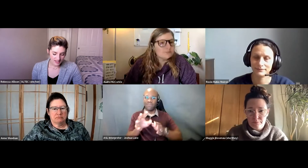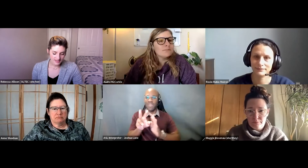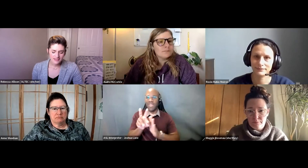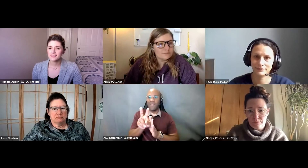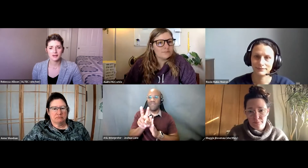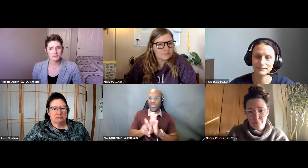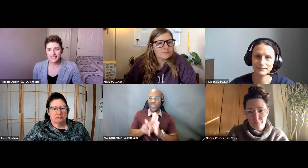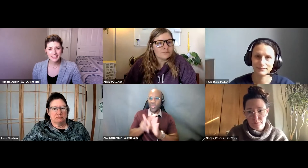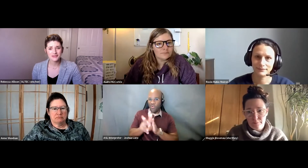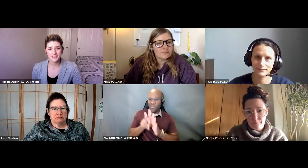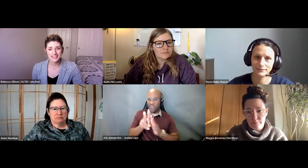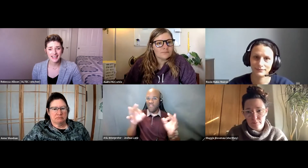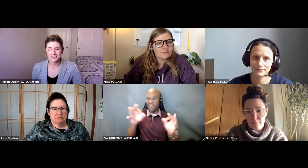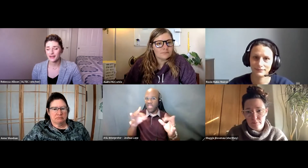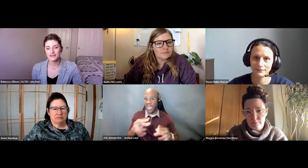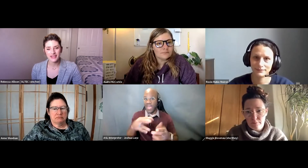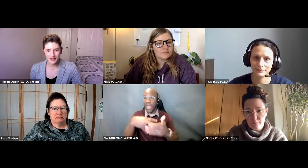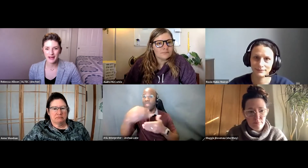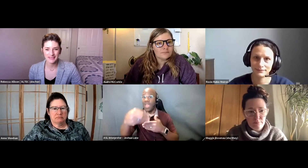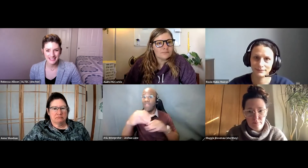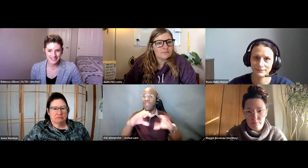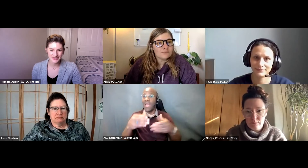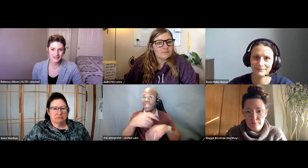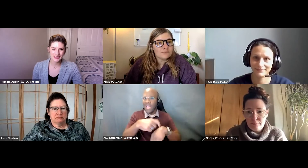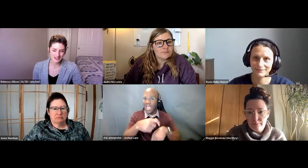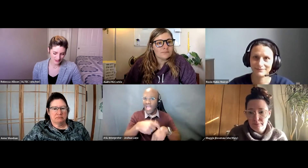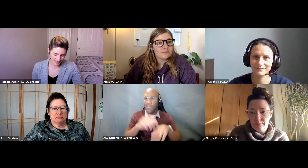It's completely free. I love that about this tool so much.